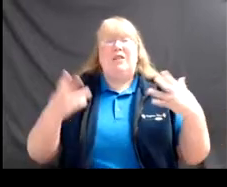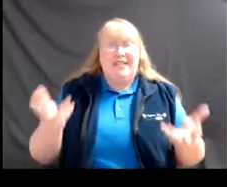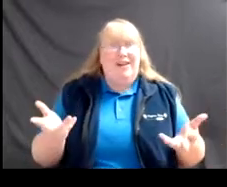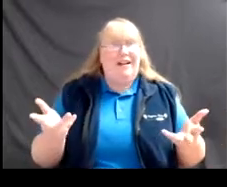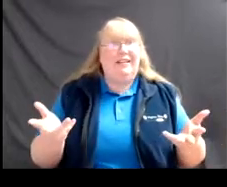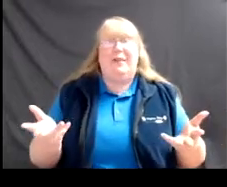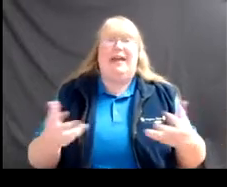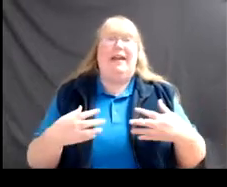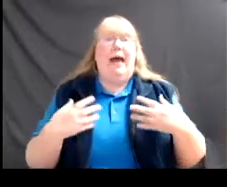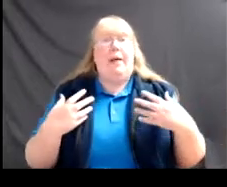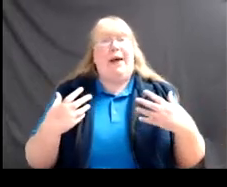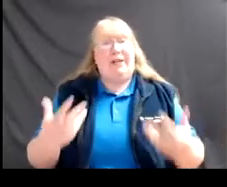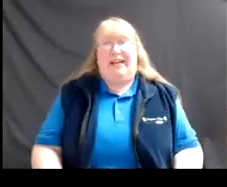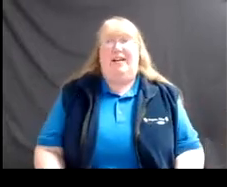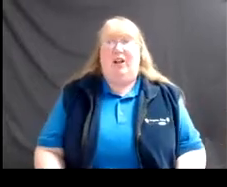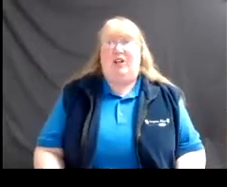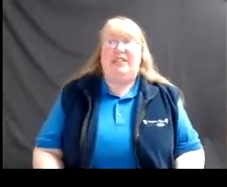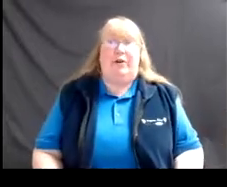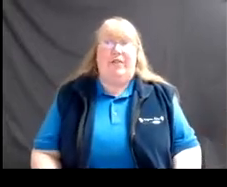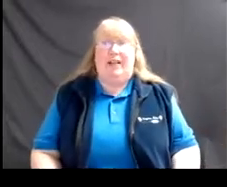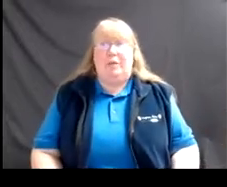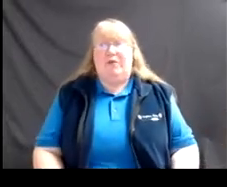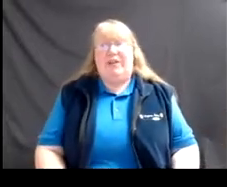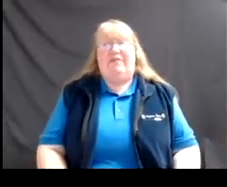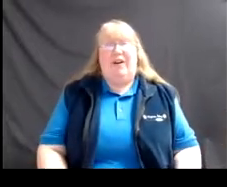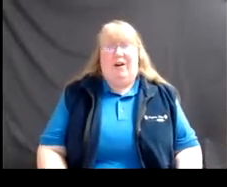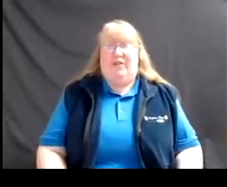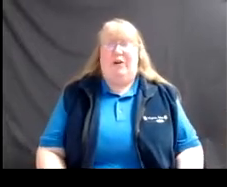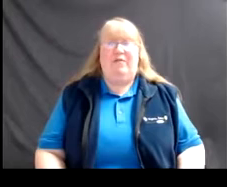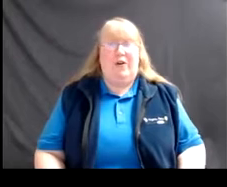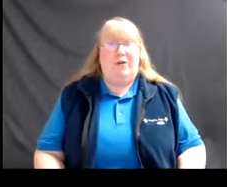Let's talk a little bit about technologies that are available for deaf and hard of hearing folks